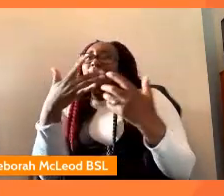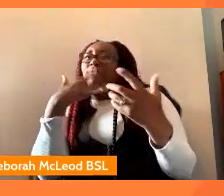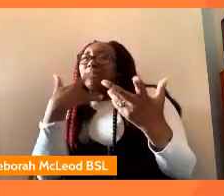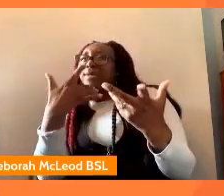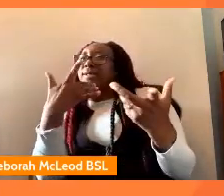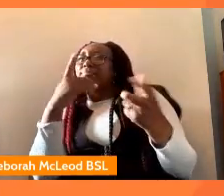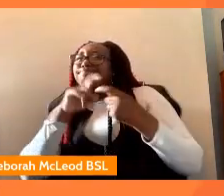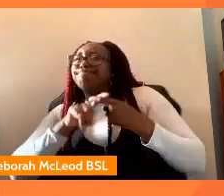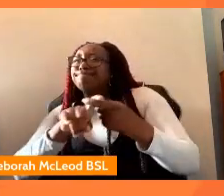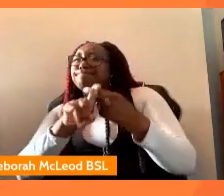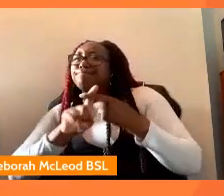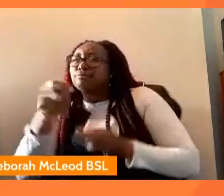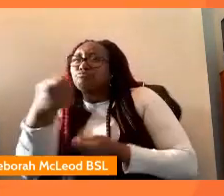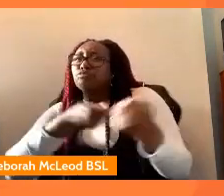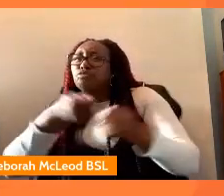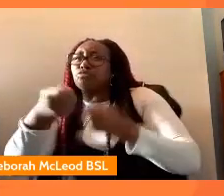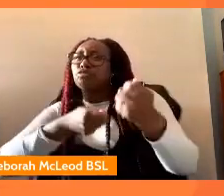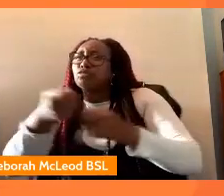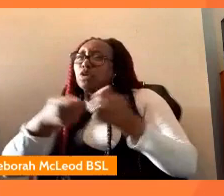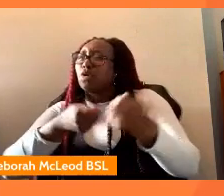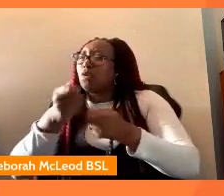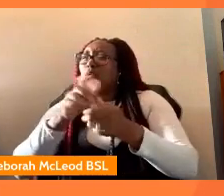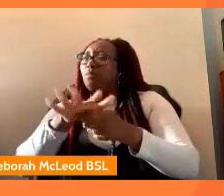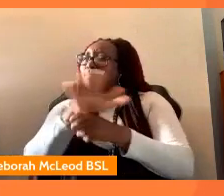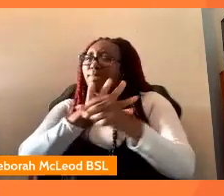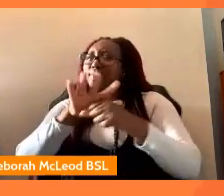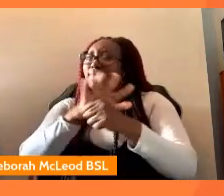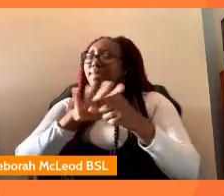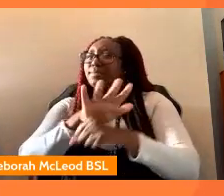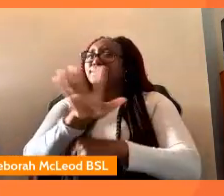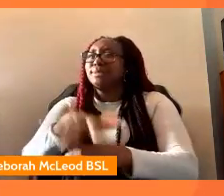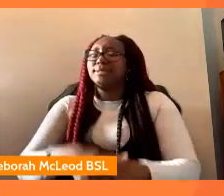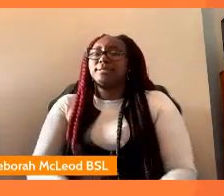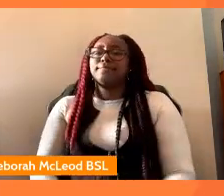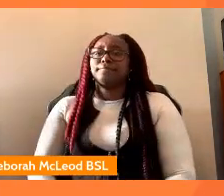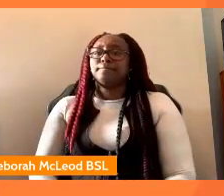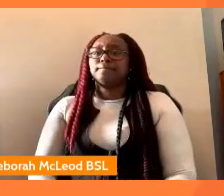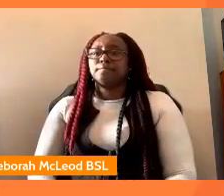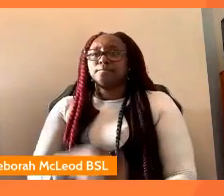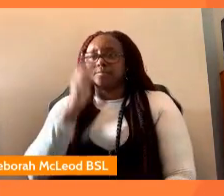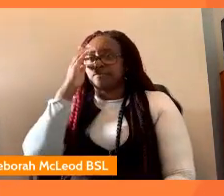the control over those platforms. So one factor that I am noticing more